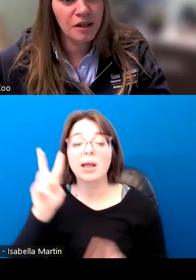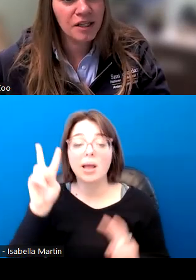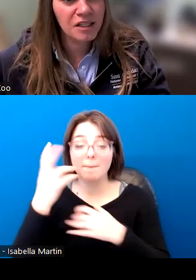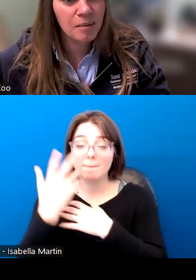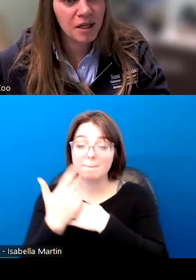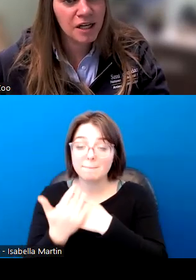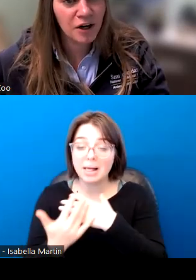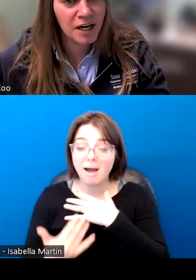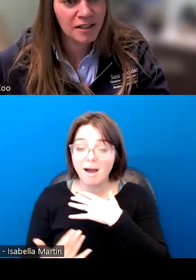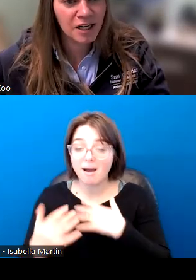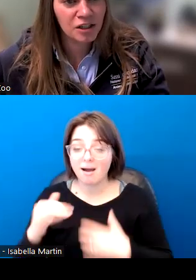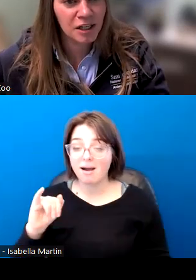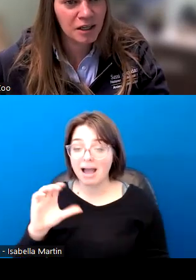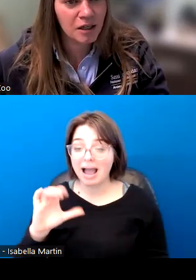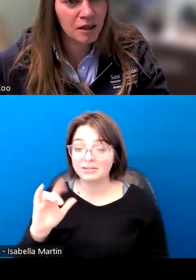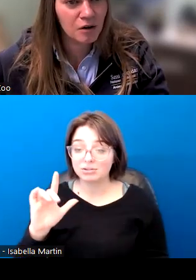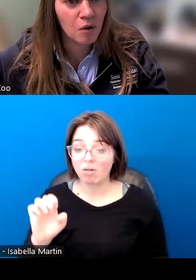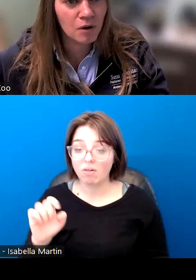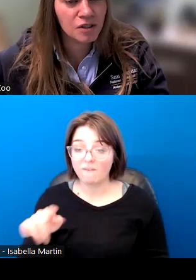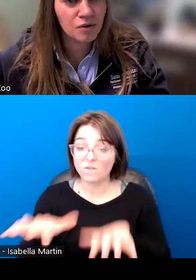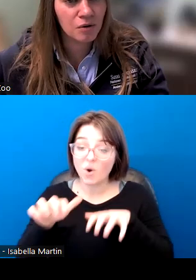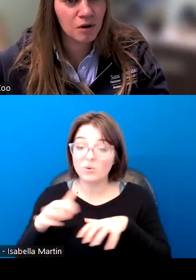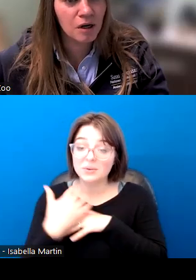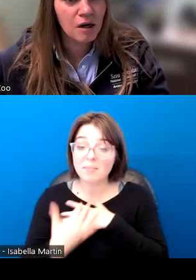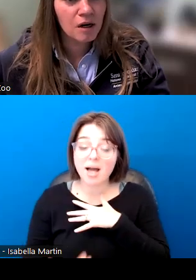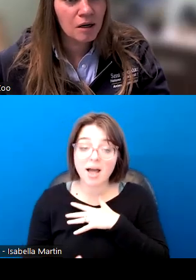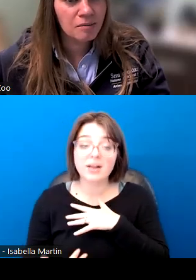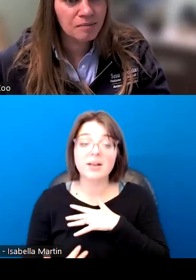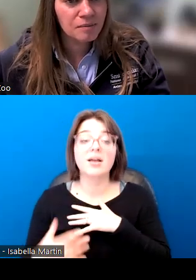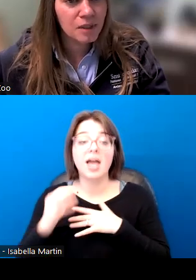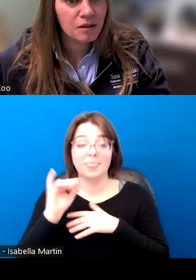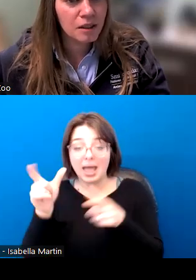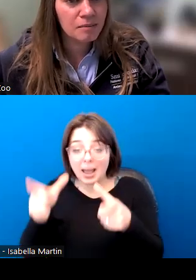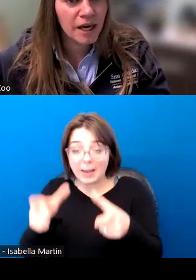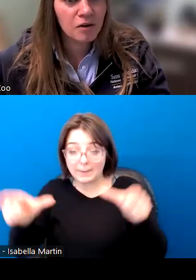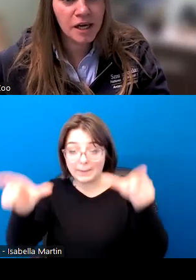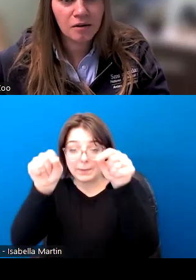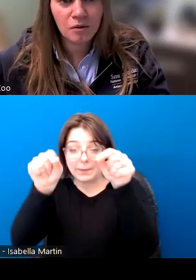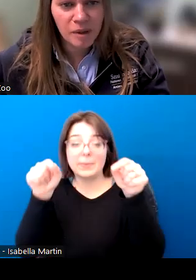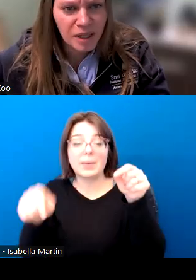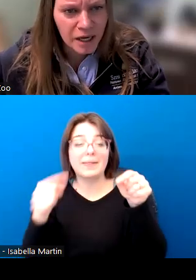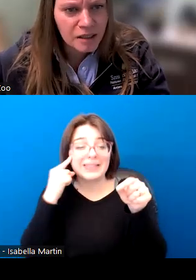I think at the top of that tiger cake is actually either a horse or a cow tail or maybe neck